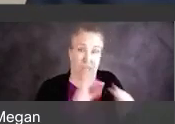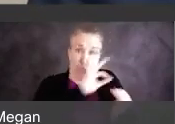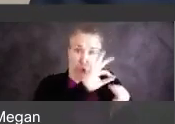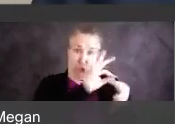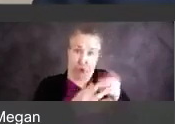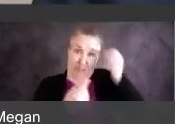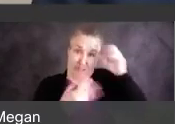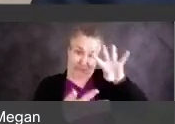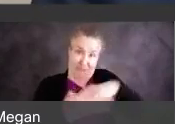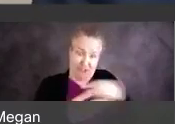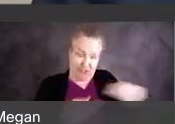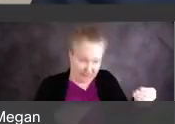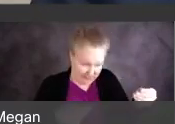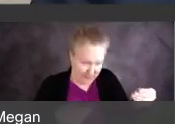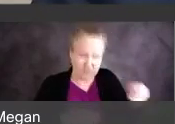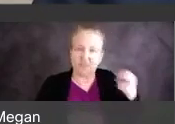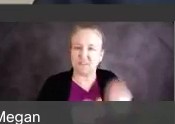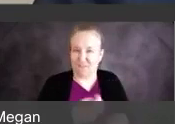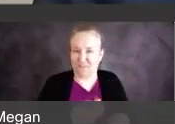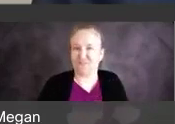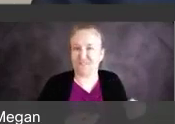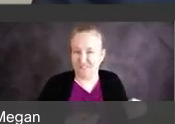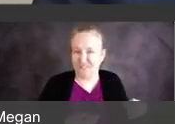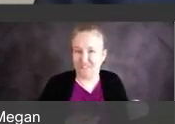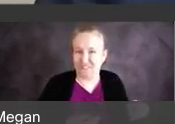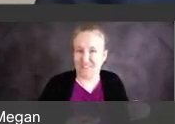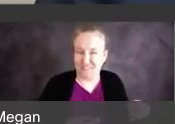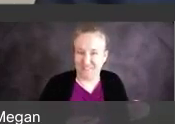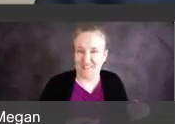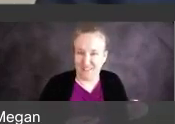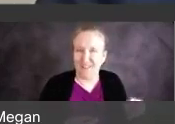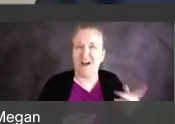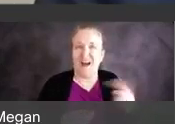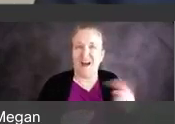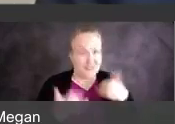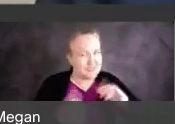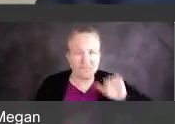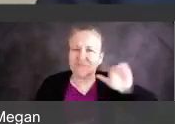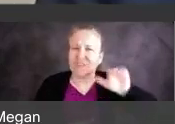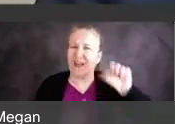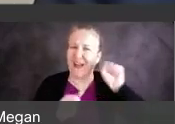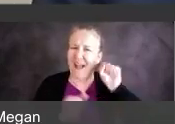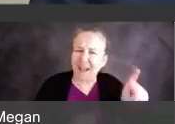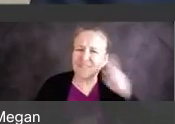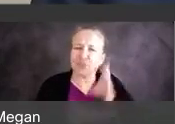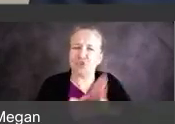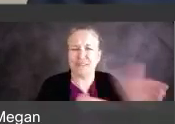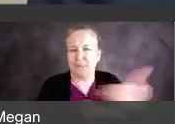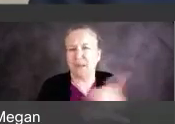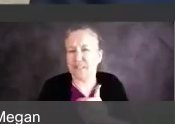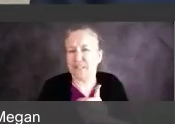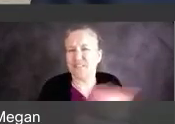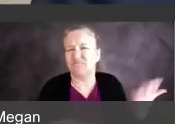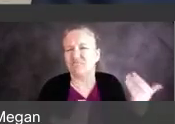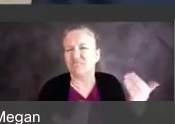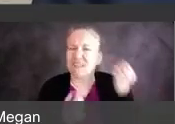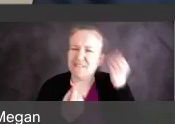and I continue to ask for just simple transparency here. We just need a chart